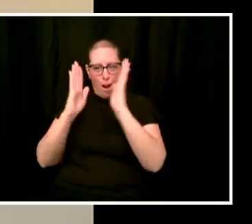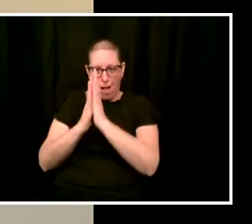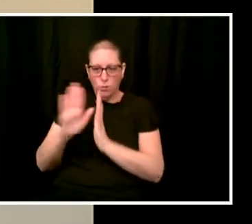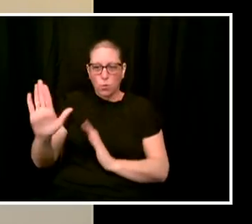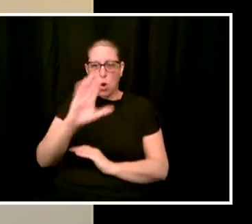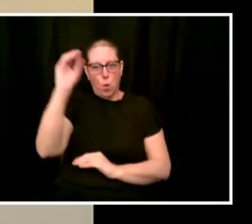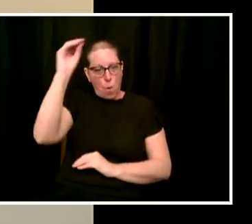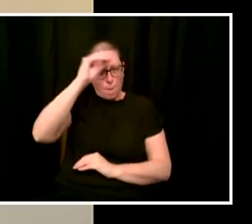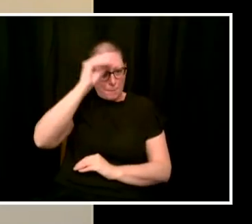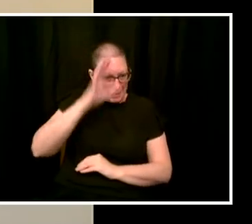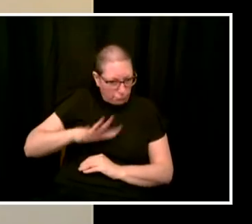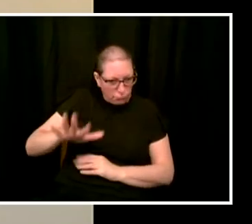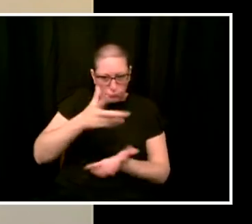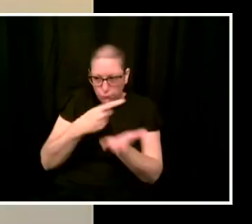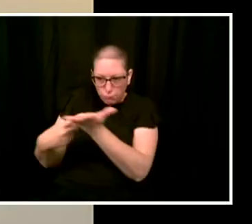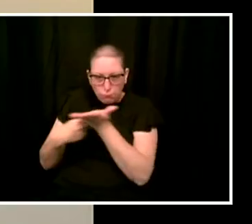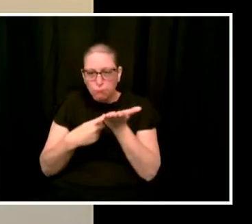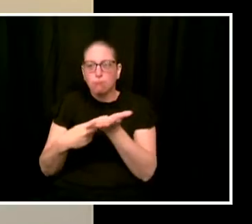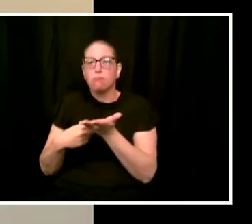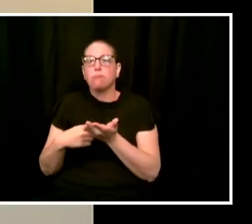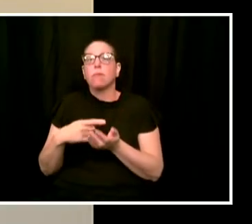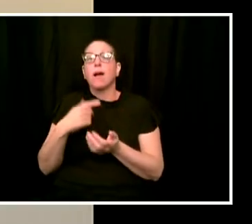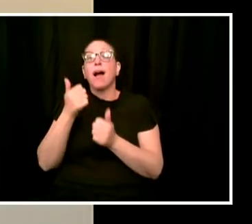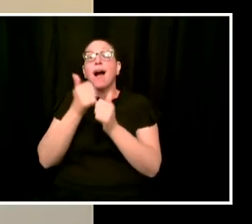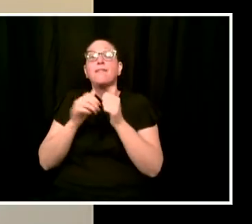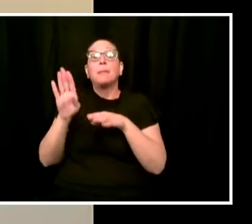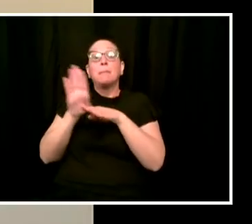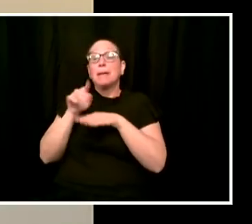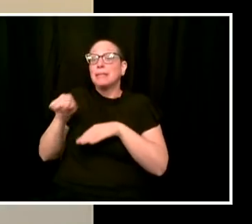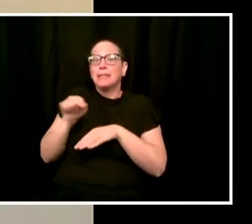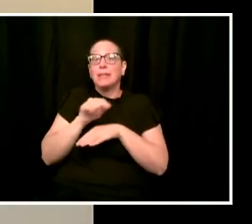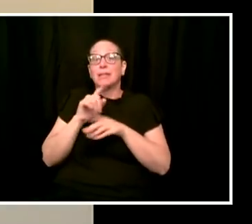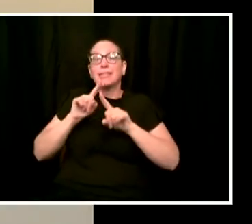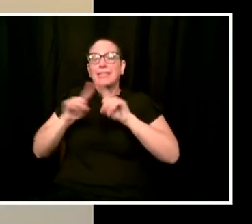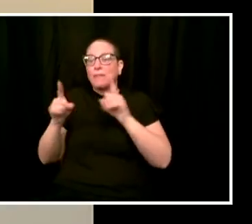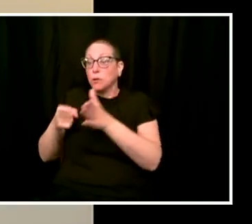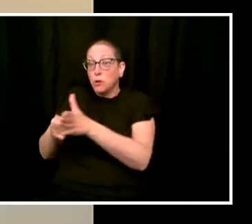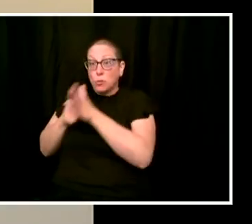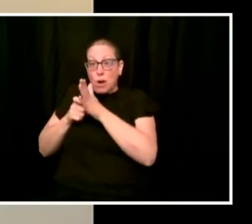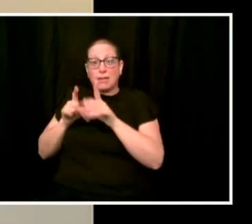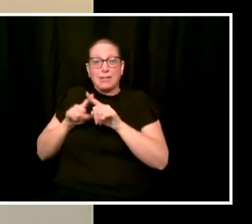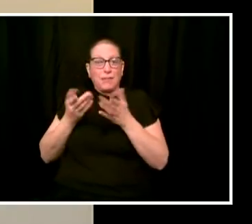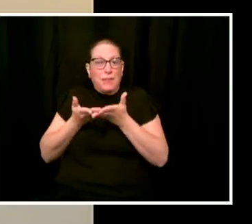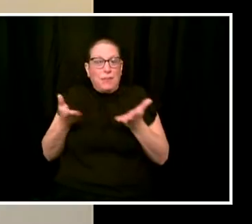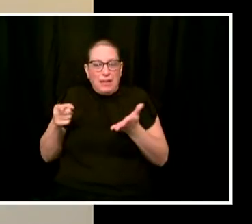THOSE BUSINESSES D ANGET GREATER INPUT AND WHAT THEY THINK CAN WORK FOR THEM AND